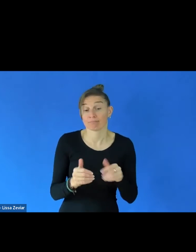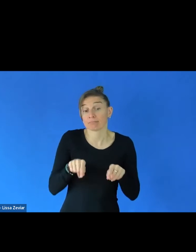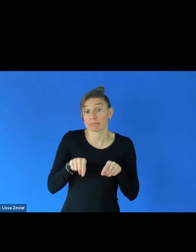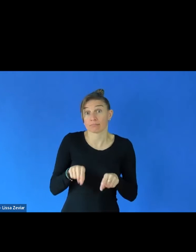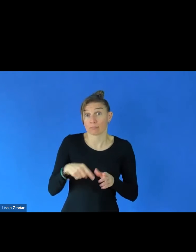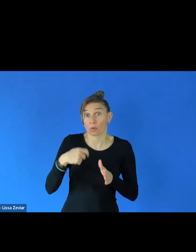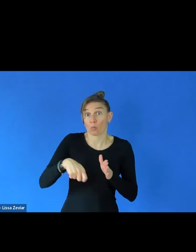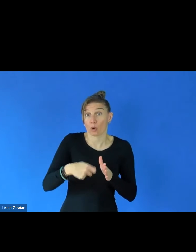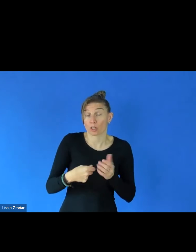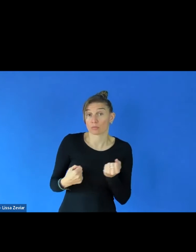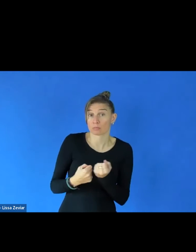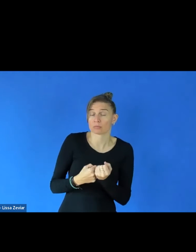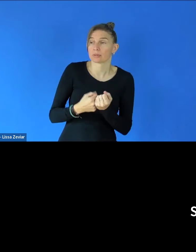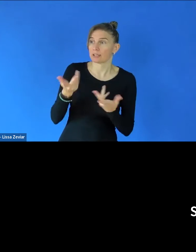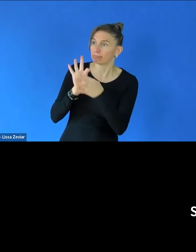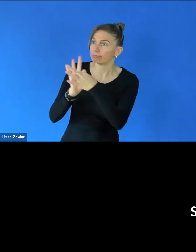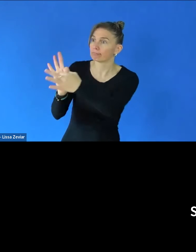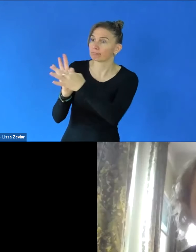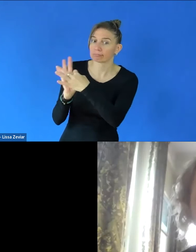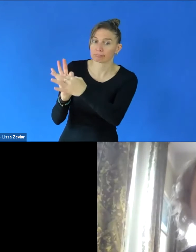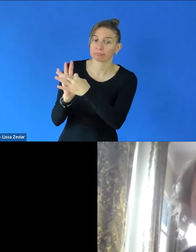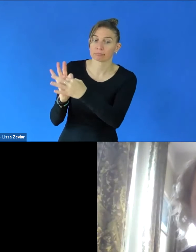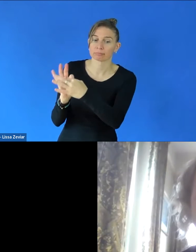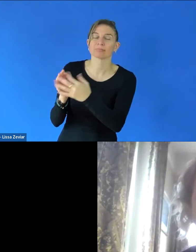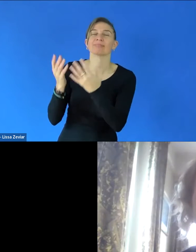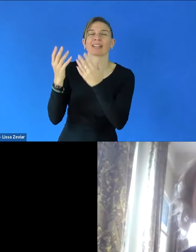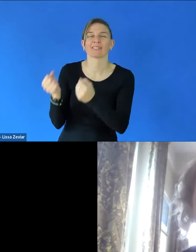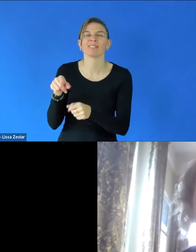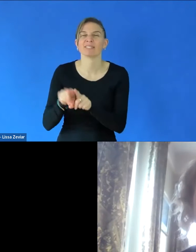working together as the DPOs are working together in a different way